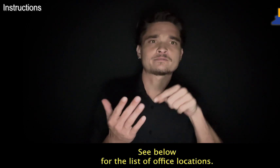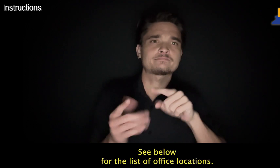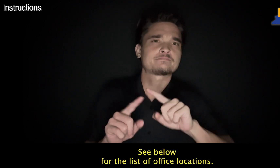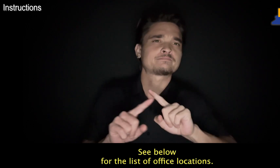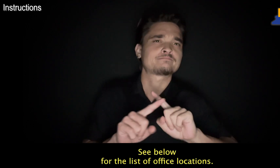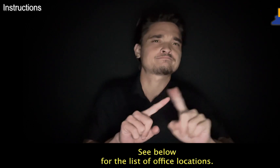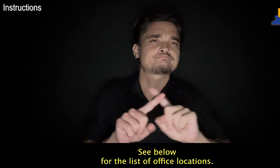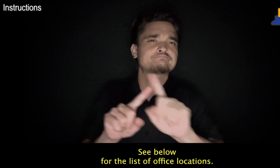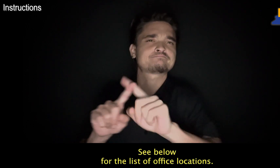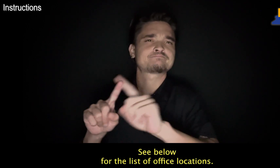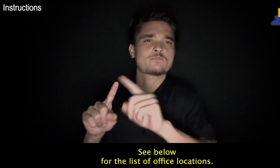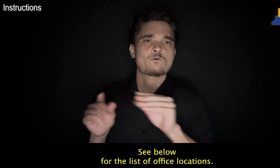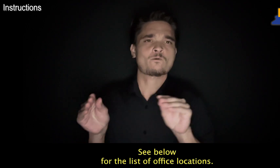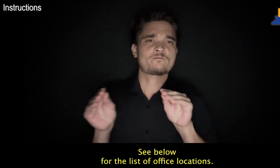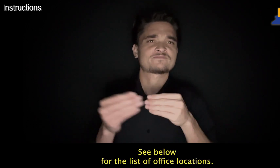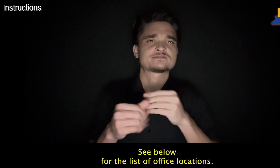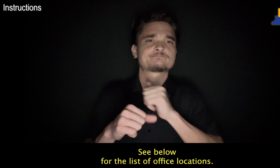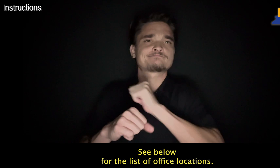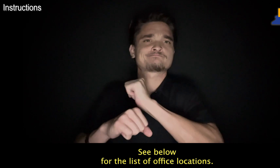See below for the list of office locations.